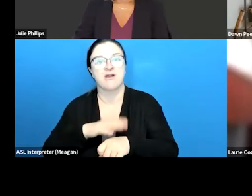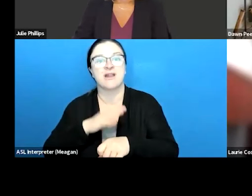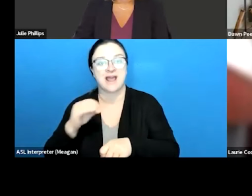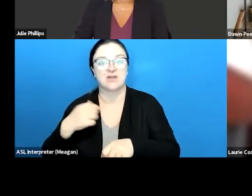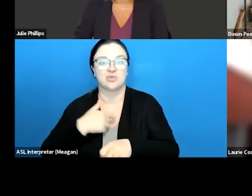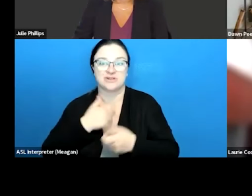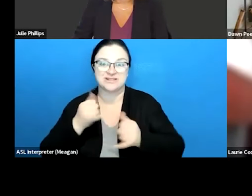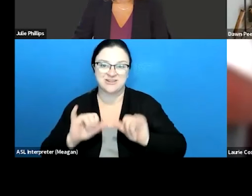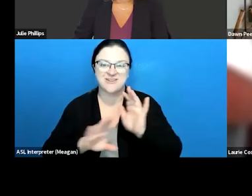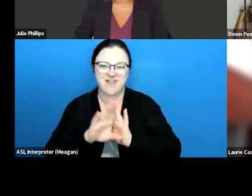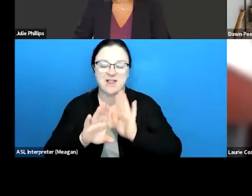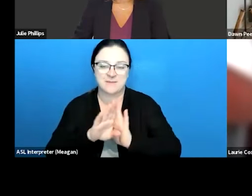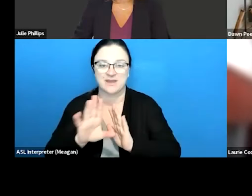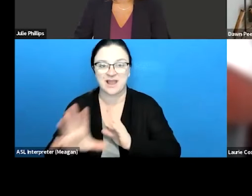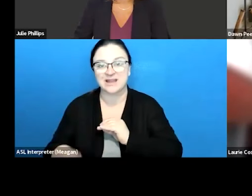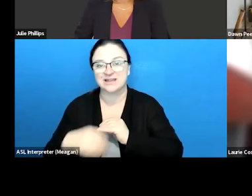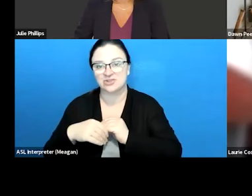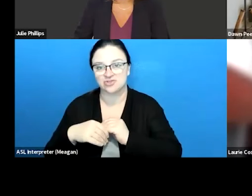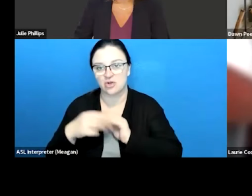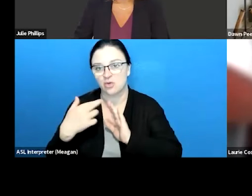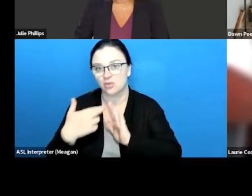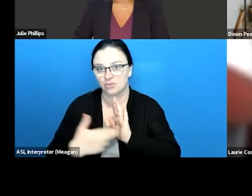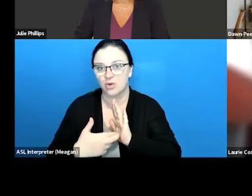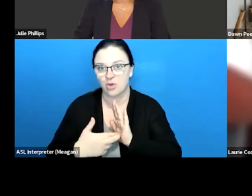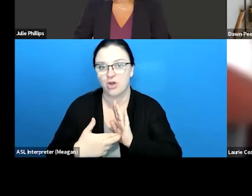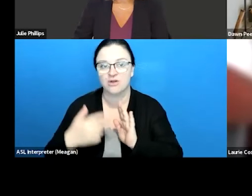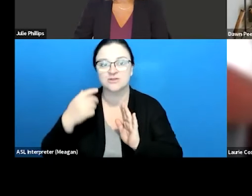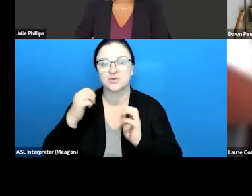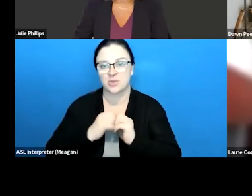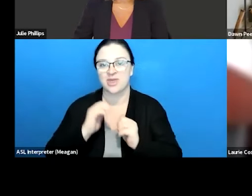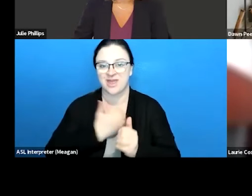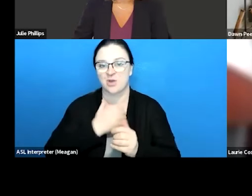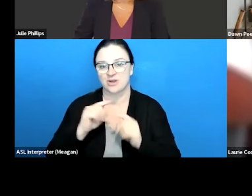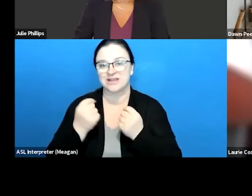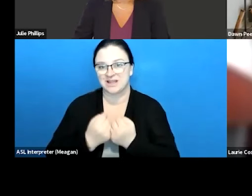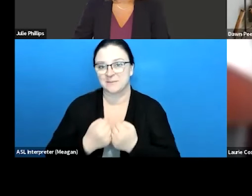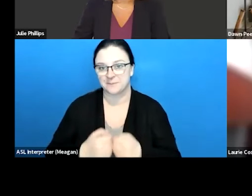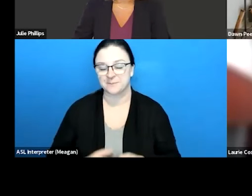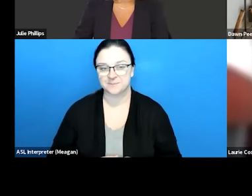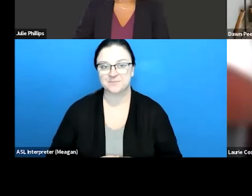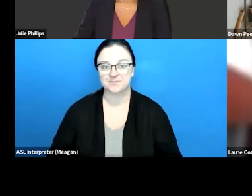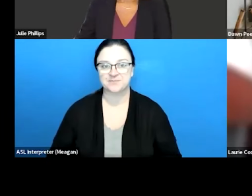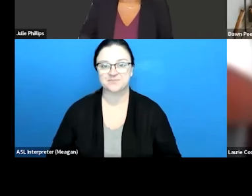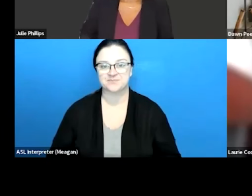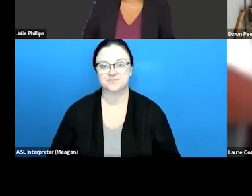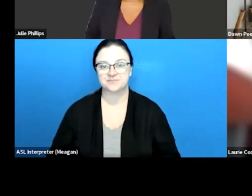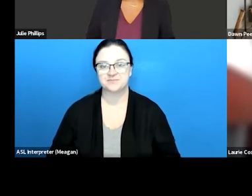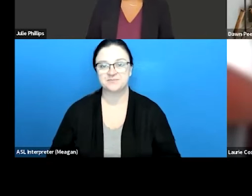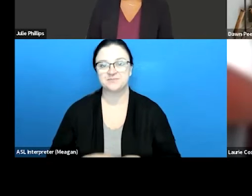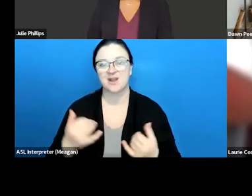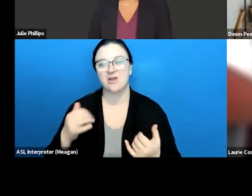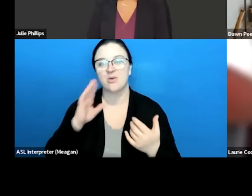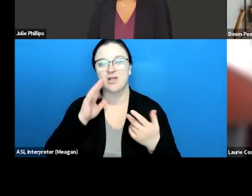additional protocols with our team. And I'll let Laurie talk a little bit more about